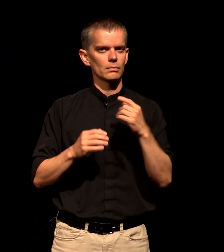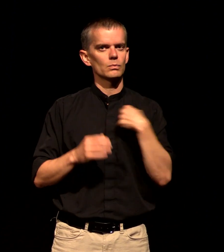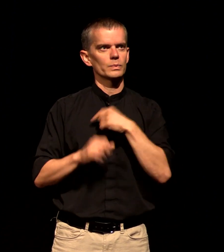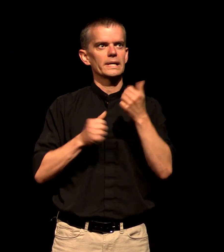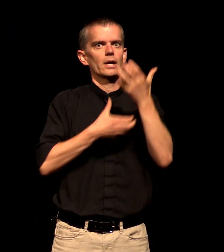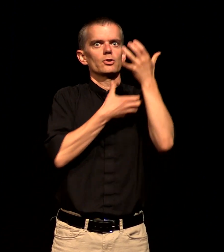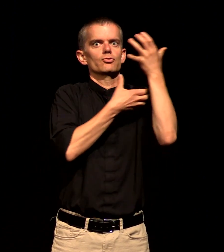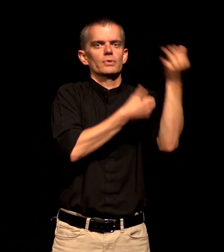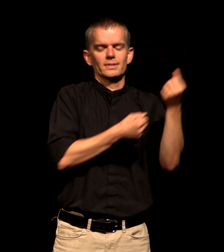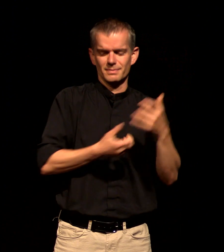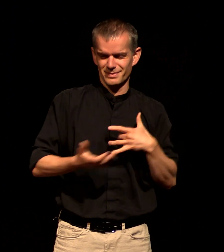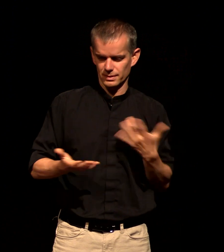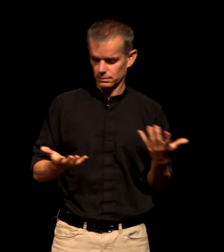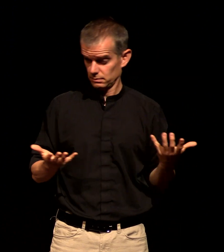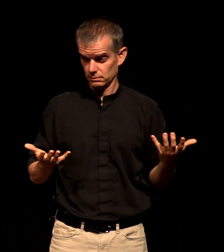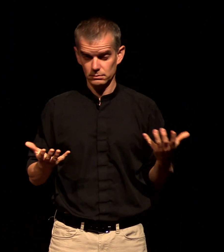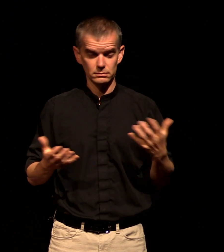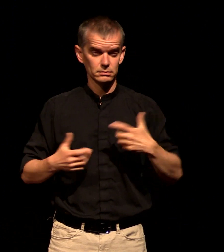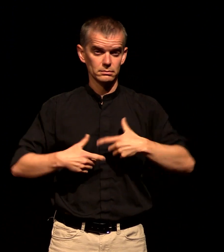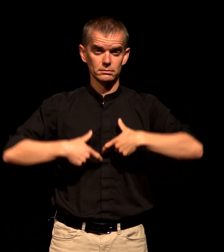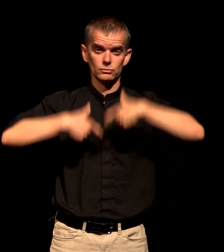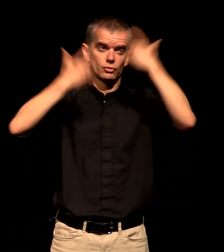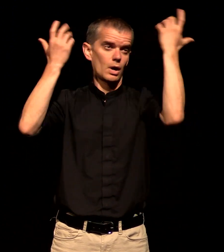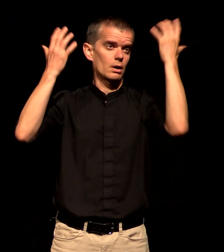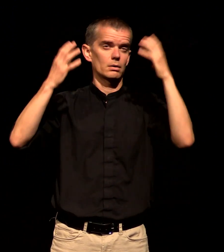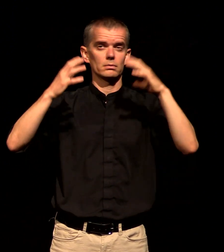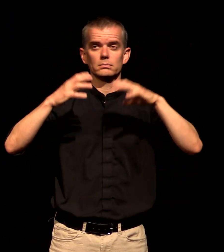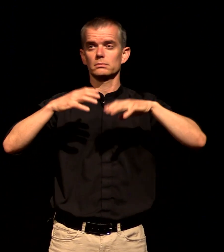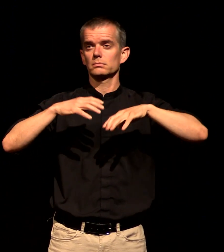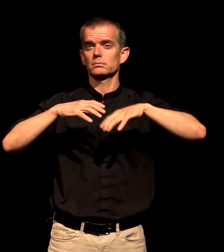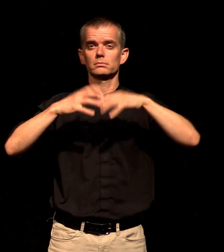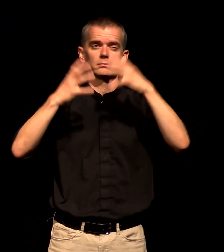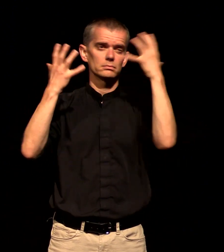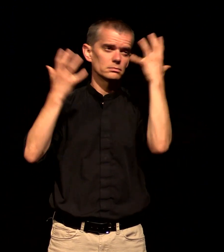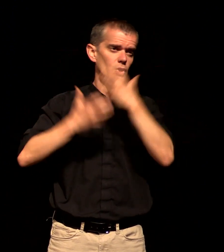reasons why you and I would trust God, even in the moments